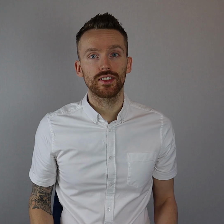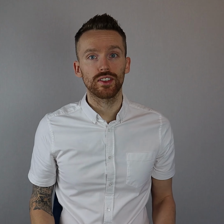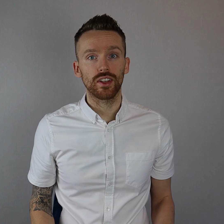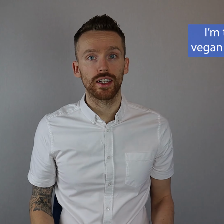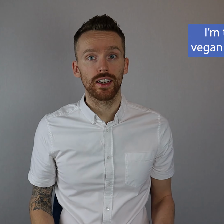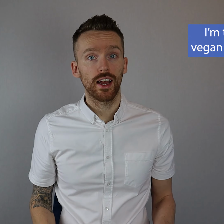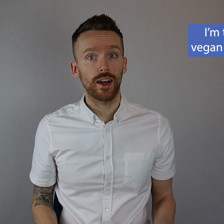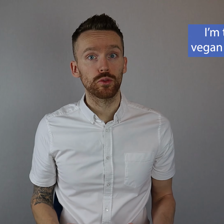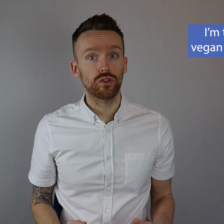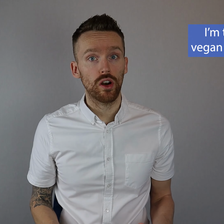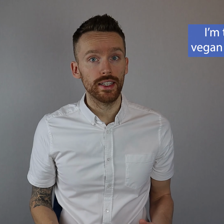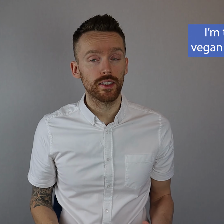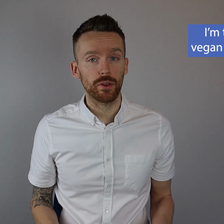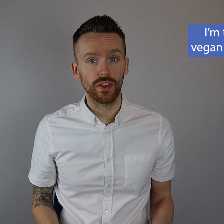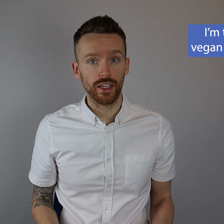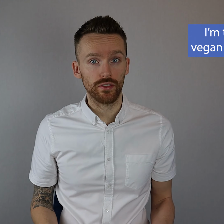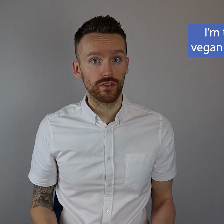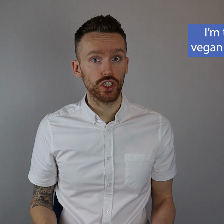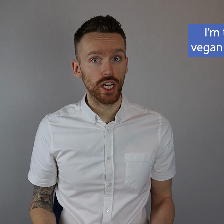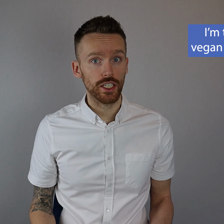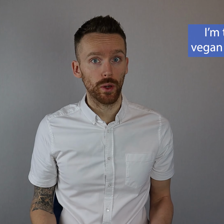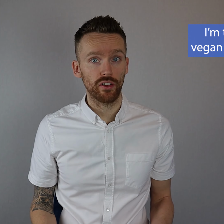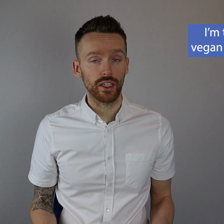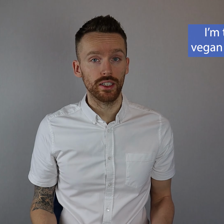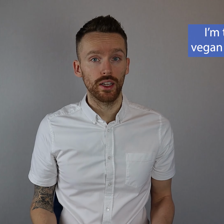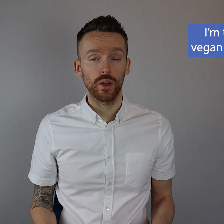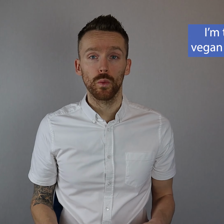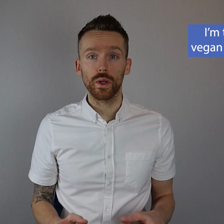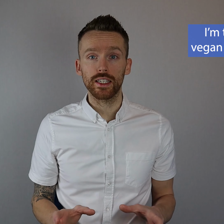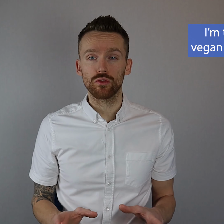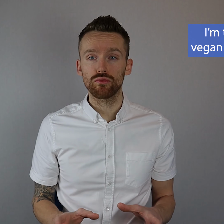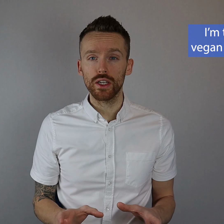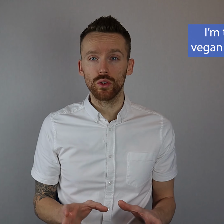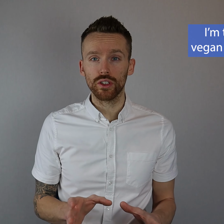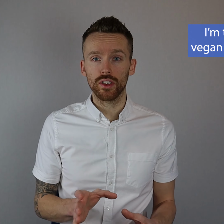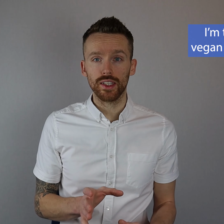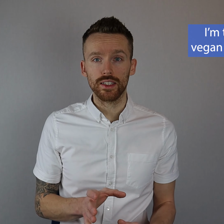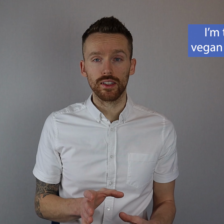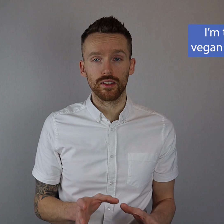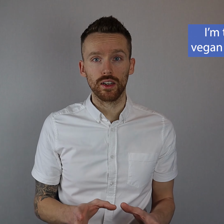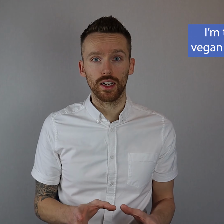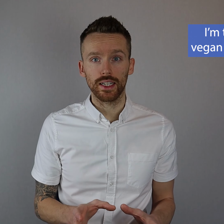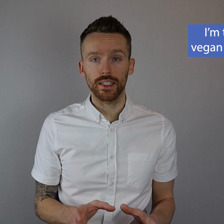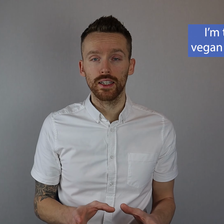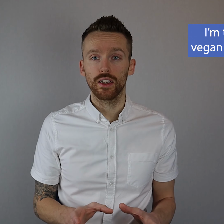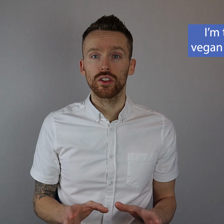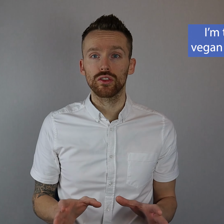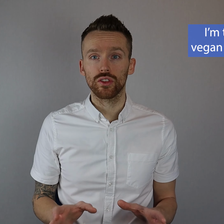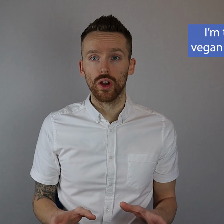To sign "I'm trying to be vegan for January". We need to reorder the sentence slightly so